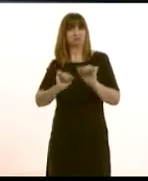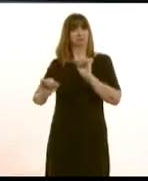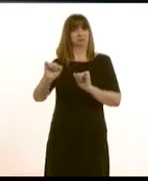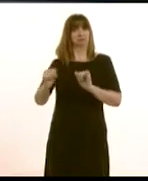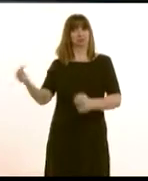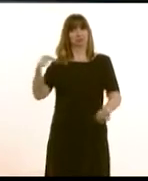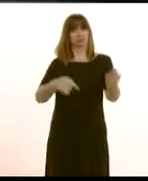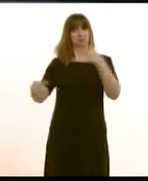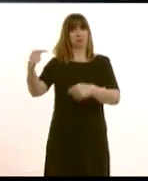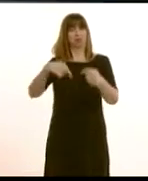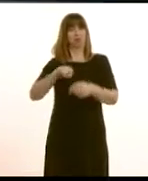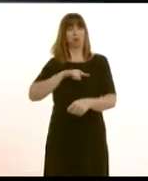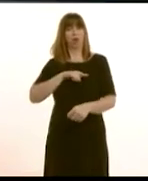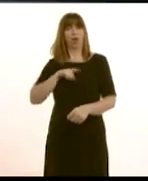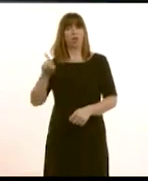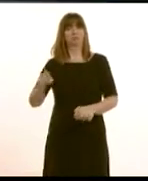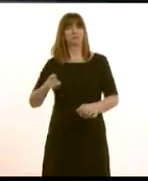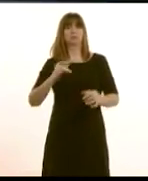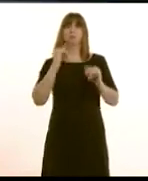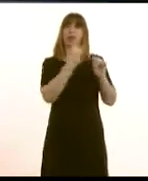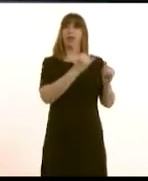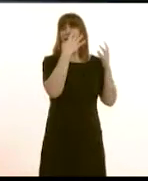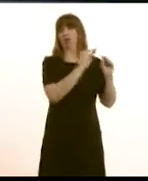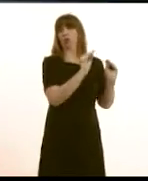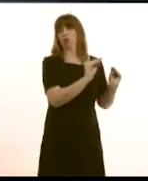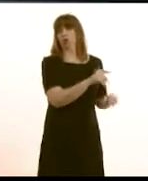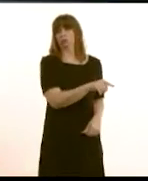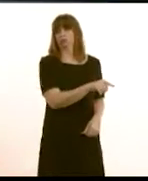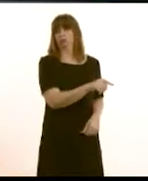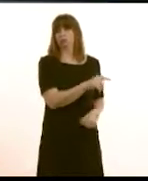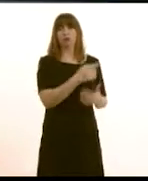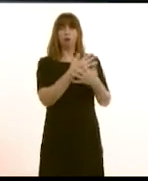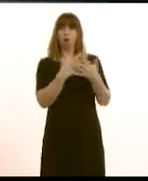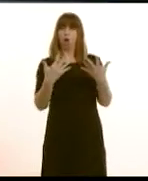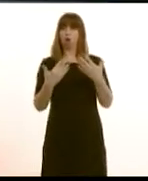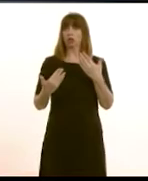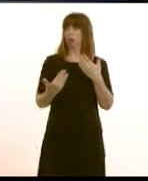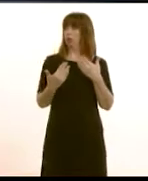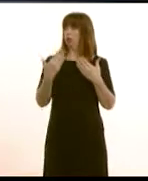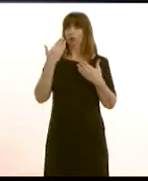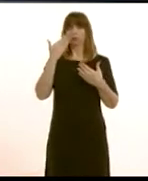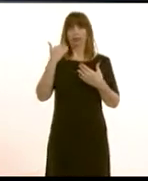is the state of our education system. Many newly qualified doctors in England refuse